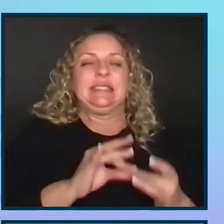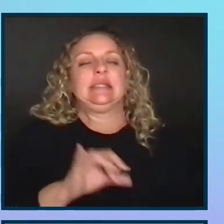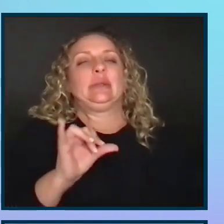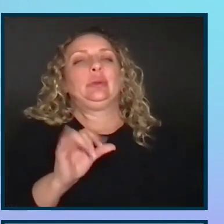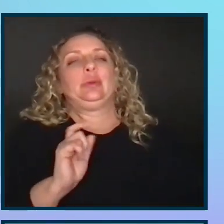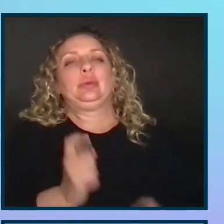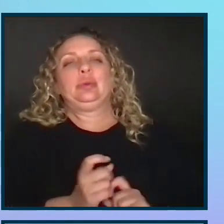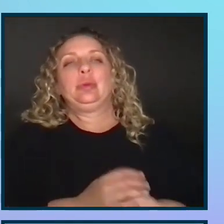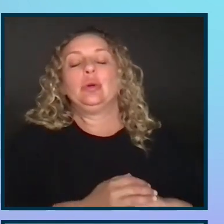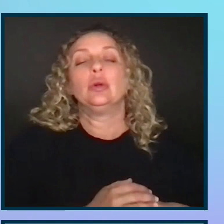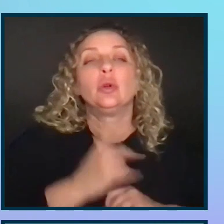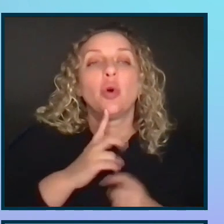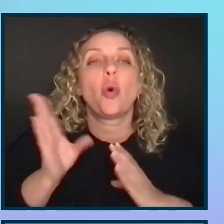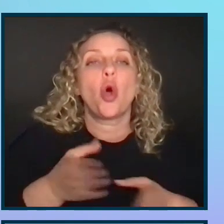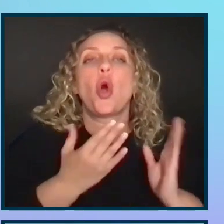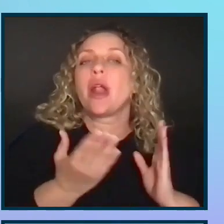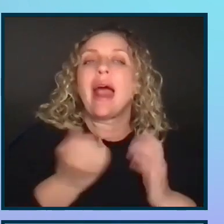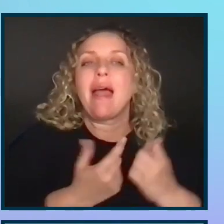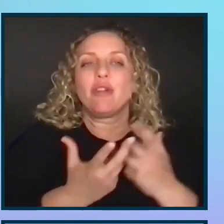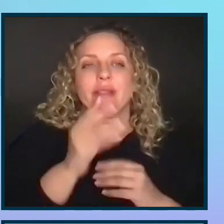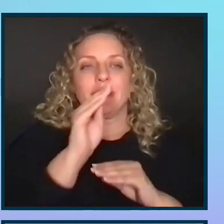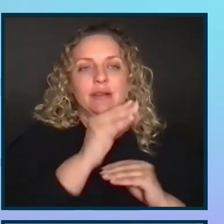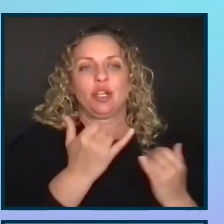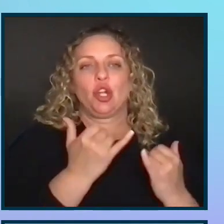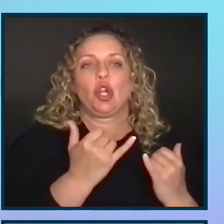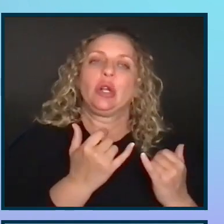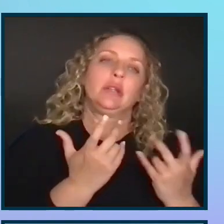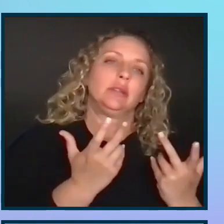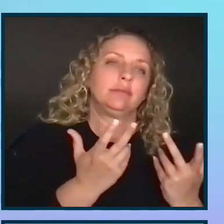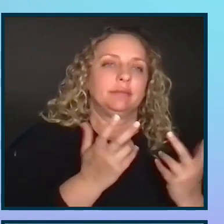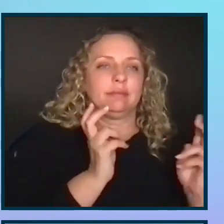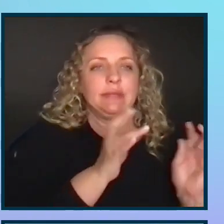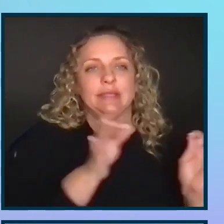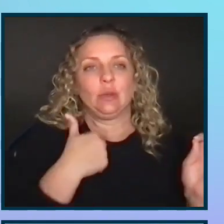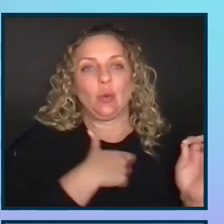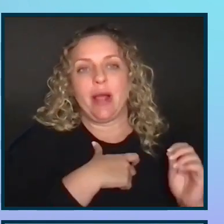We organize all of those things into some current issues. And so for us, we have some repeat offenders or things